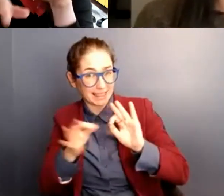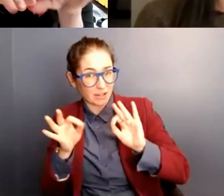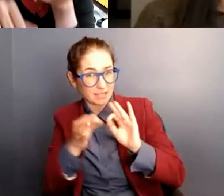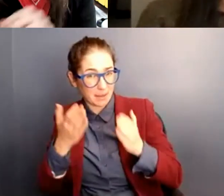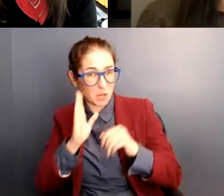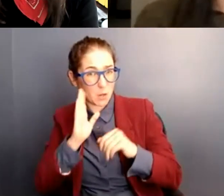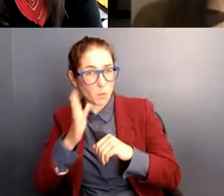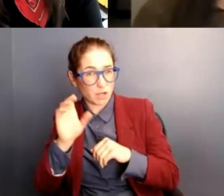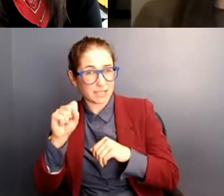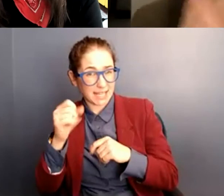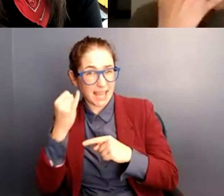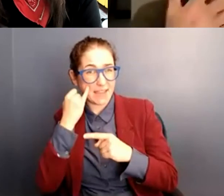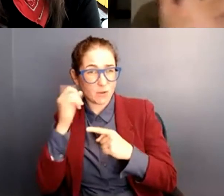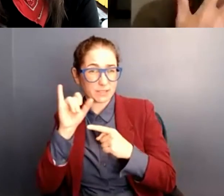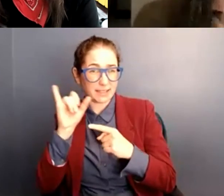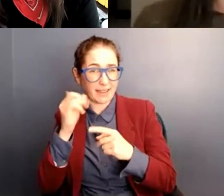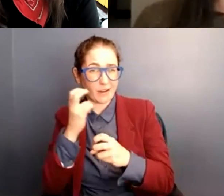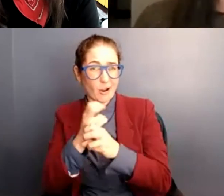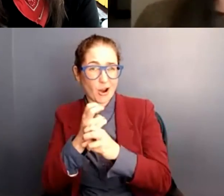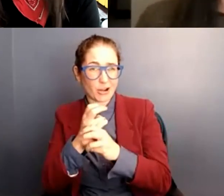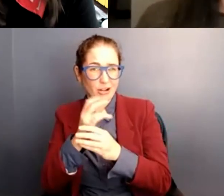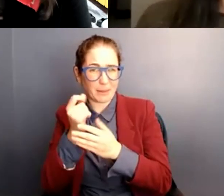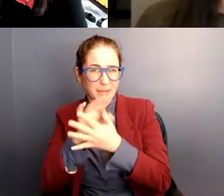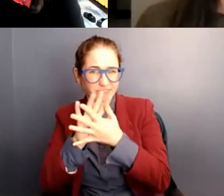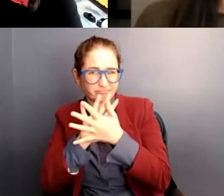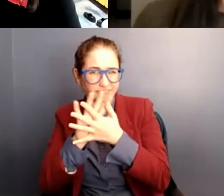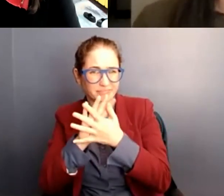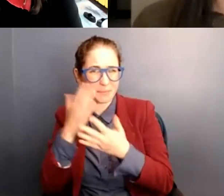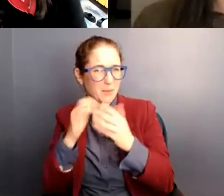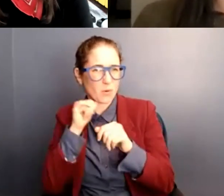it was hard or distorted, maybe it wouldn't pick up on it.